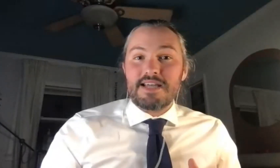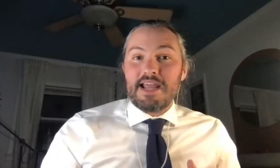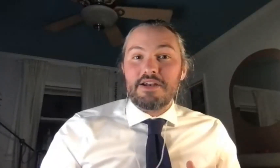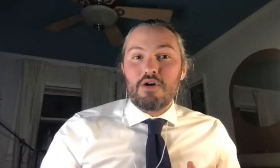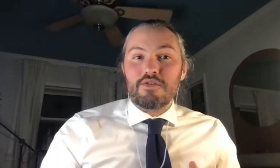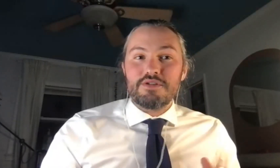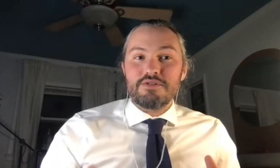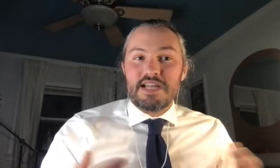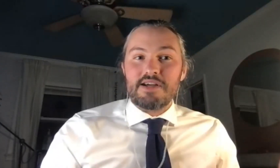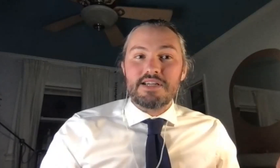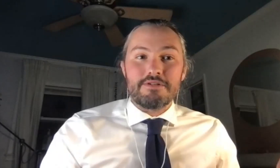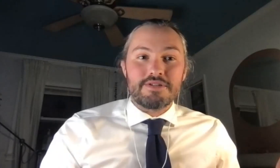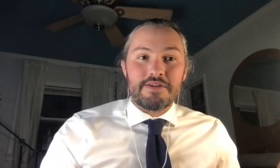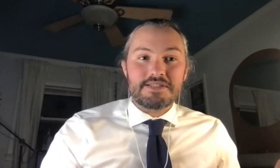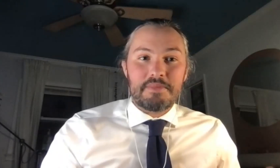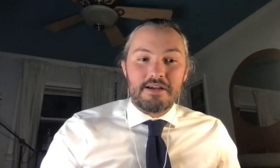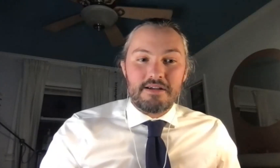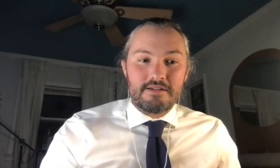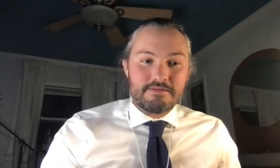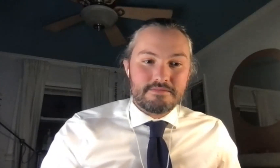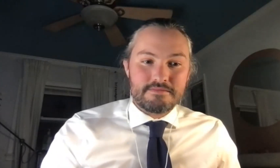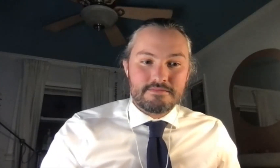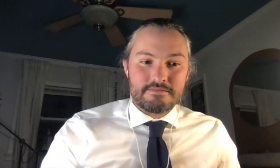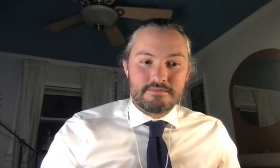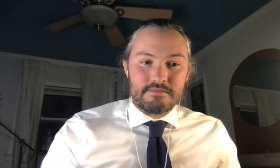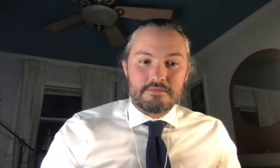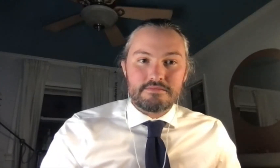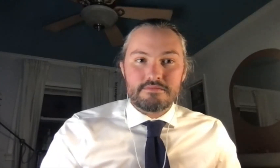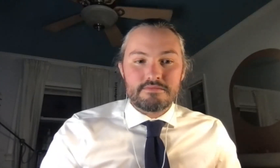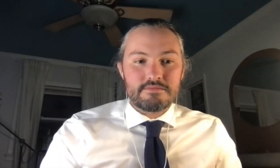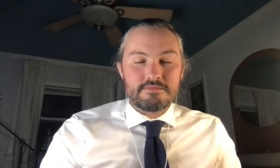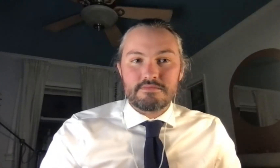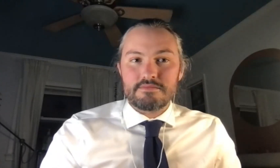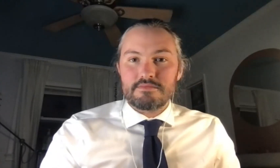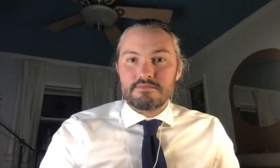With that, I'd like to hand it over to Sara to introduce our next speaker.